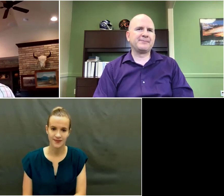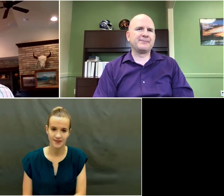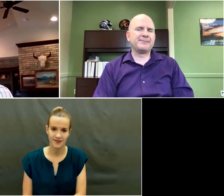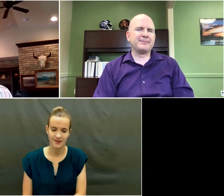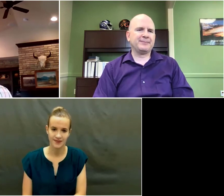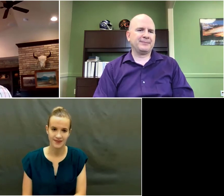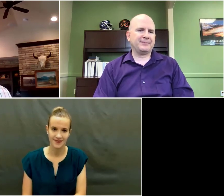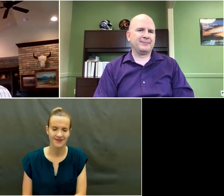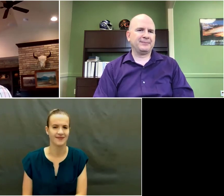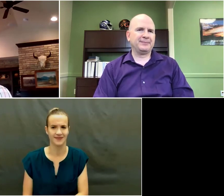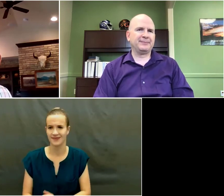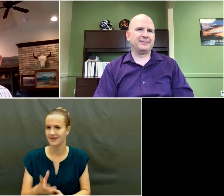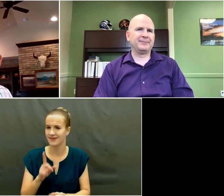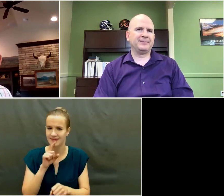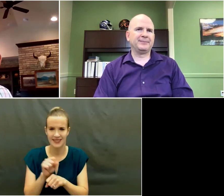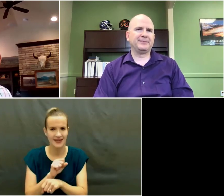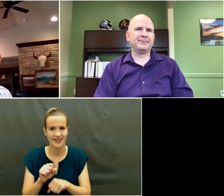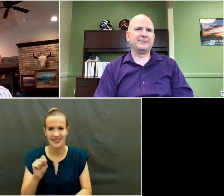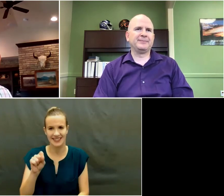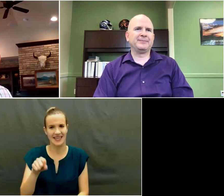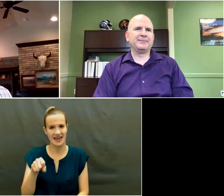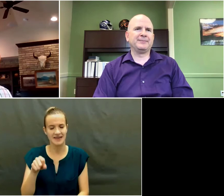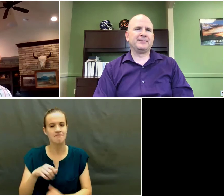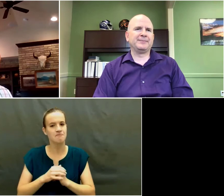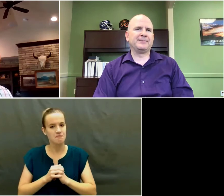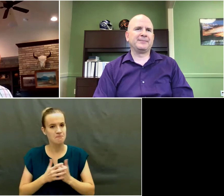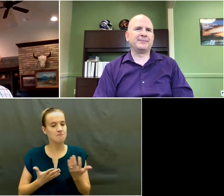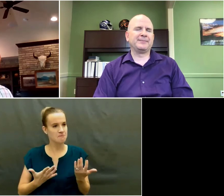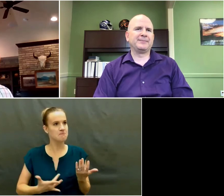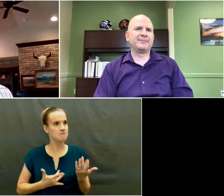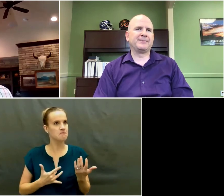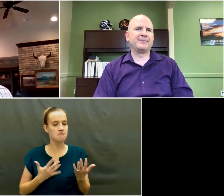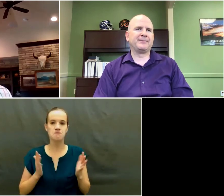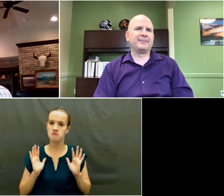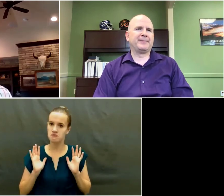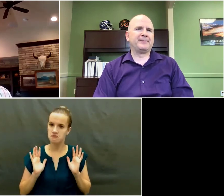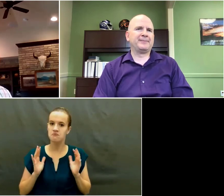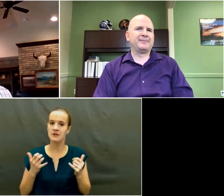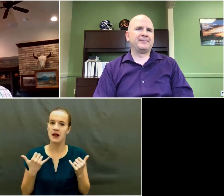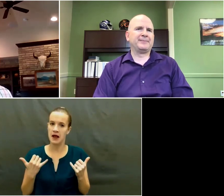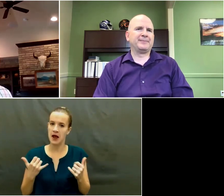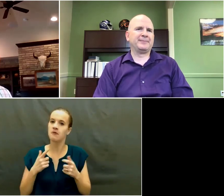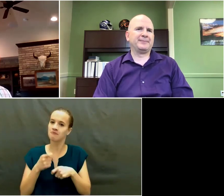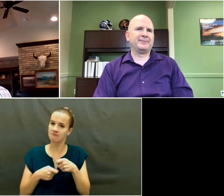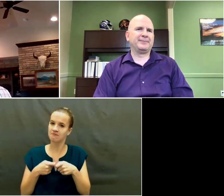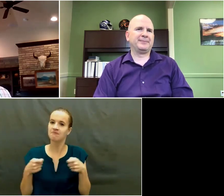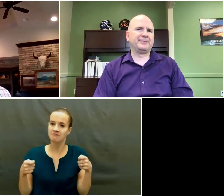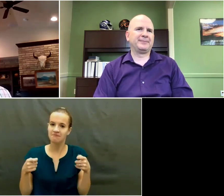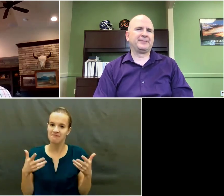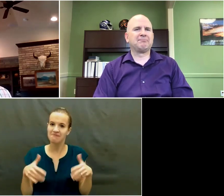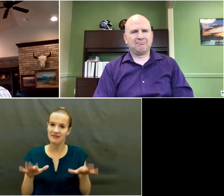Jeremy: Absolutely, I think that's probably a good place for us to, to, to end it. It's been about 50